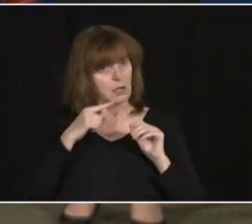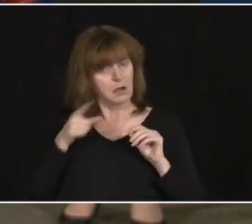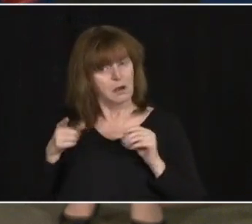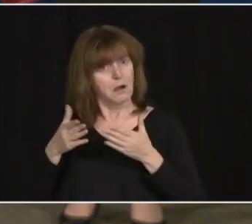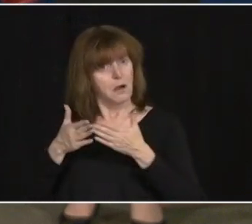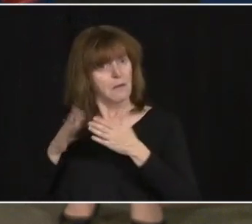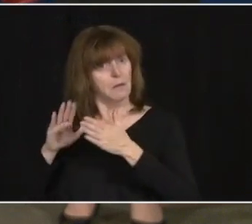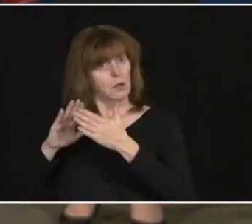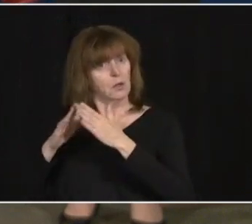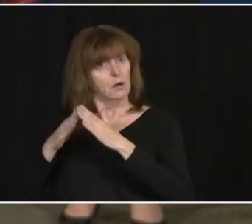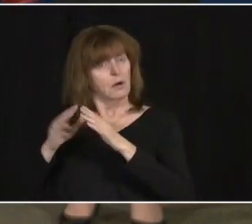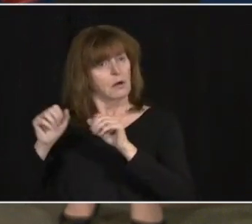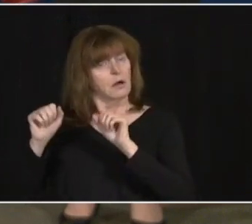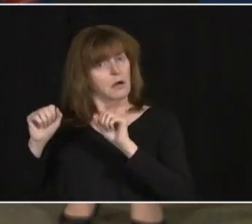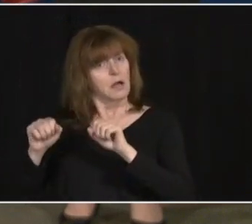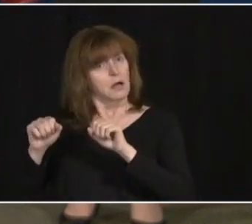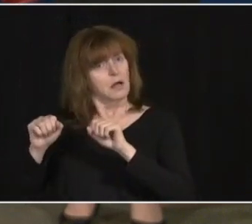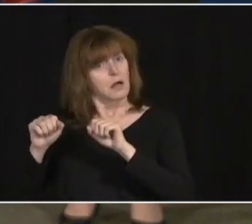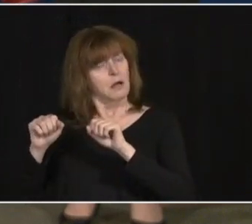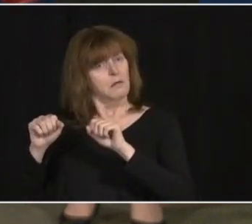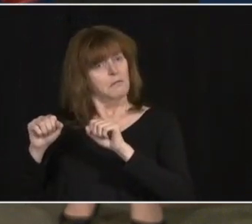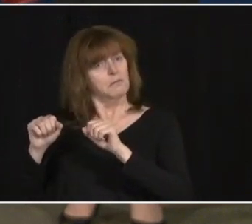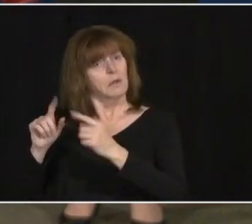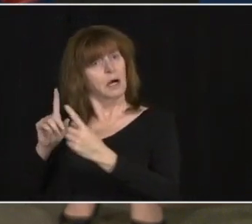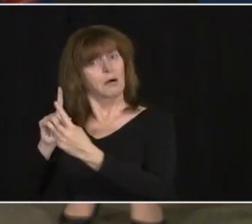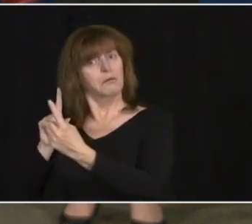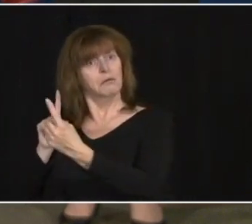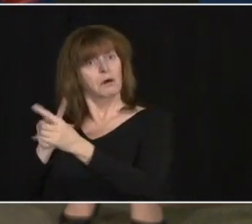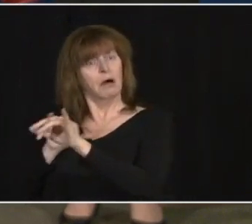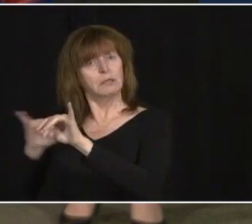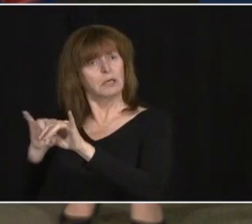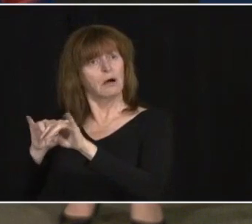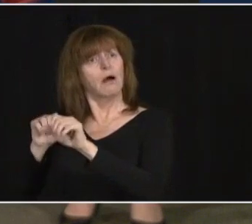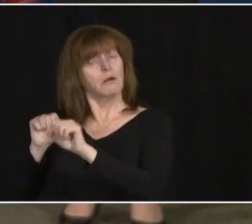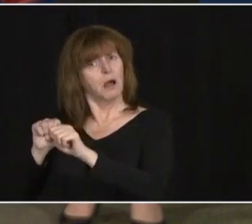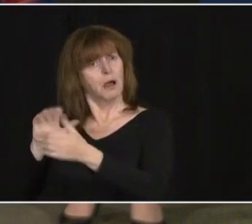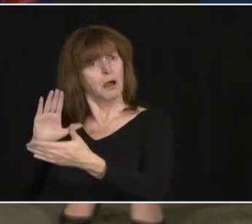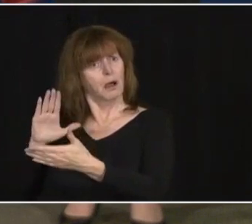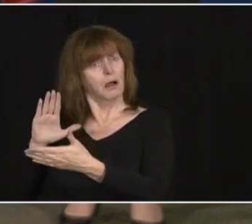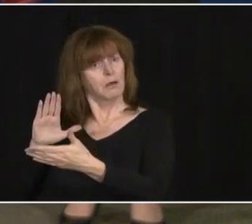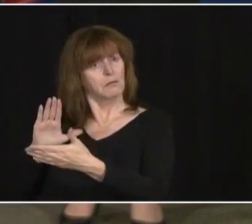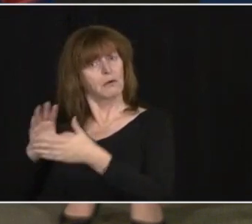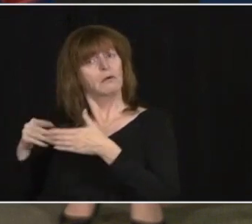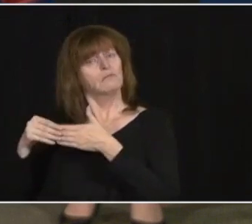have a negative effect on the long-term care, which is struggling to keep their cases down.